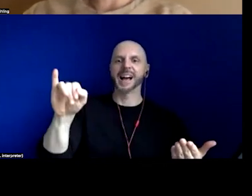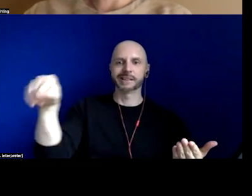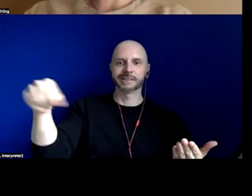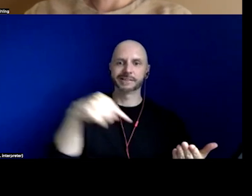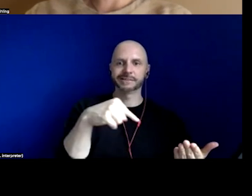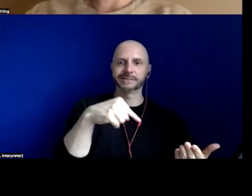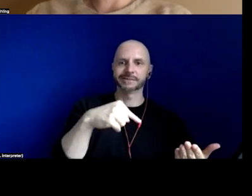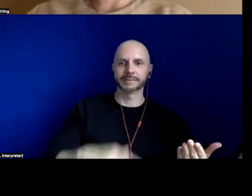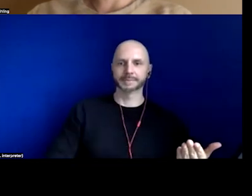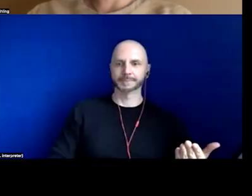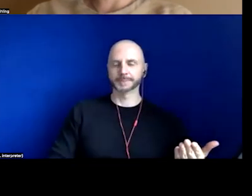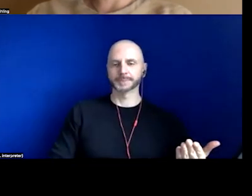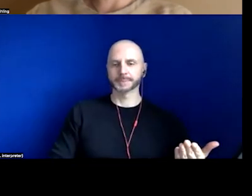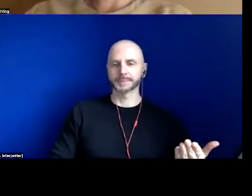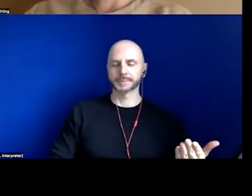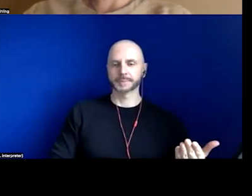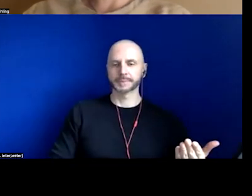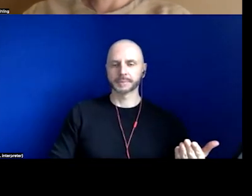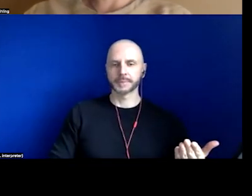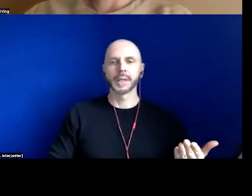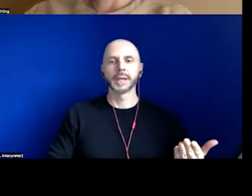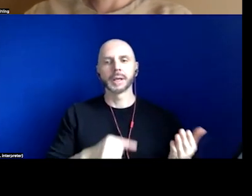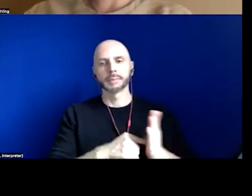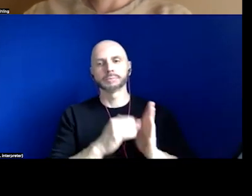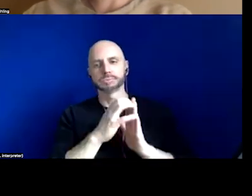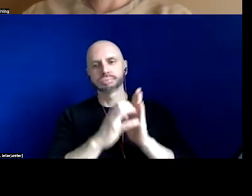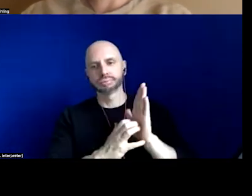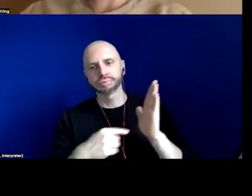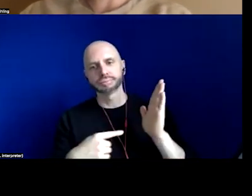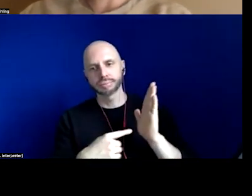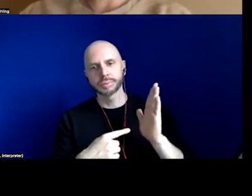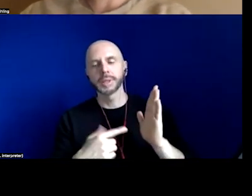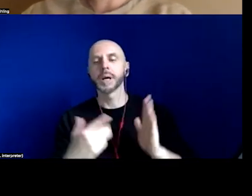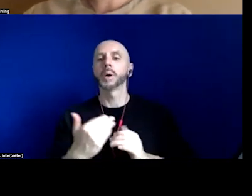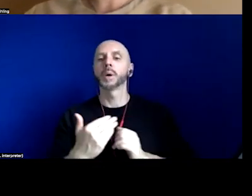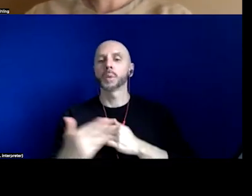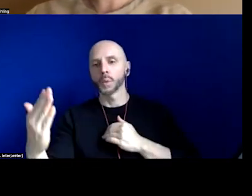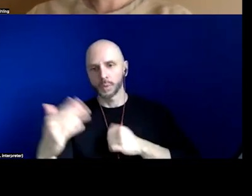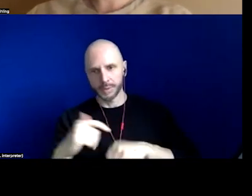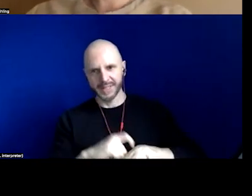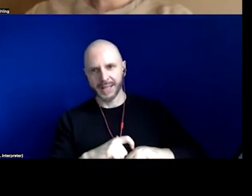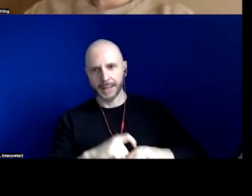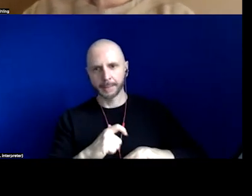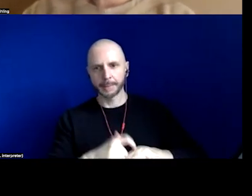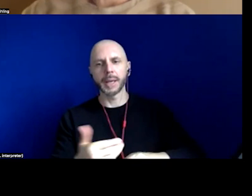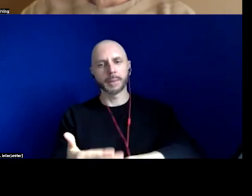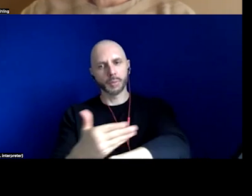in any way at the moment. Of course, everything is developing. So, we will see what will happen here.